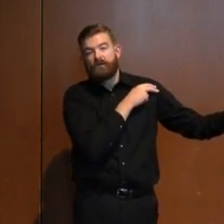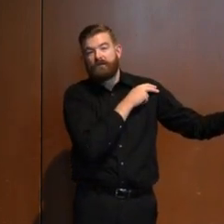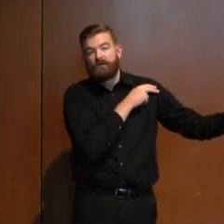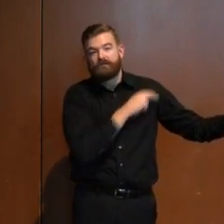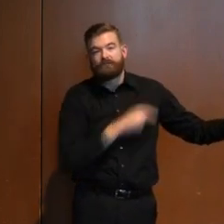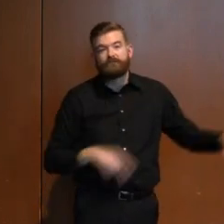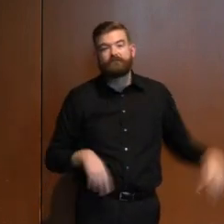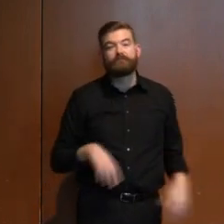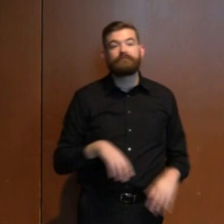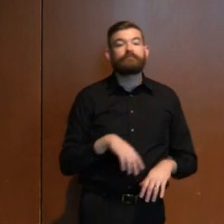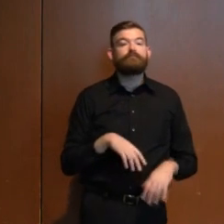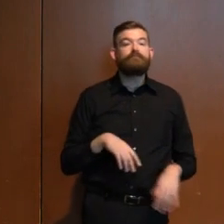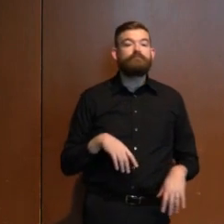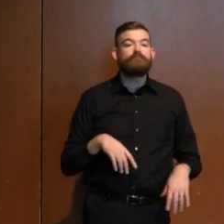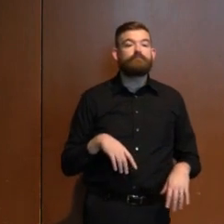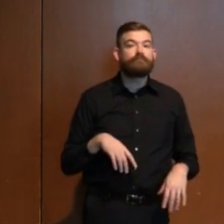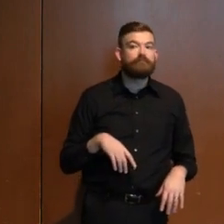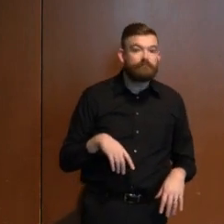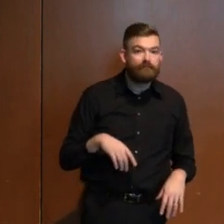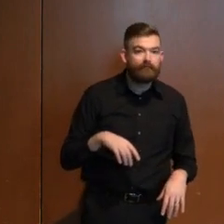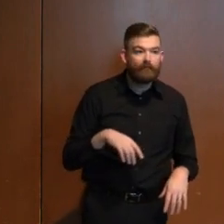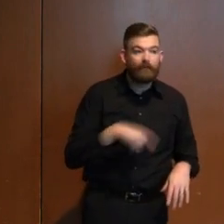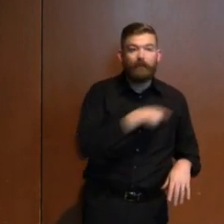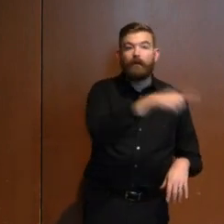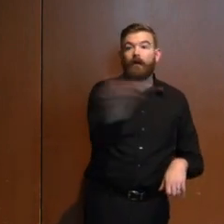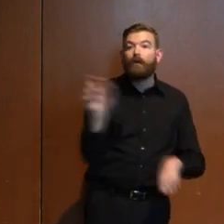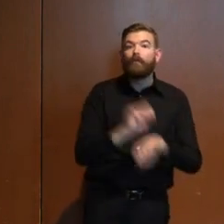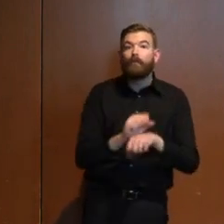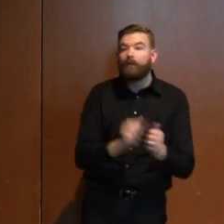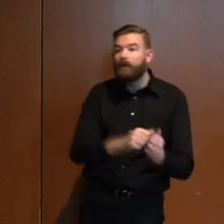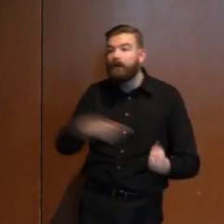ONE IS HOSPITALIZED. ALL INDIVIDUALS THAT WERE